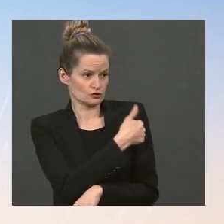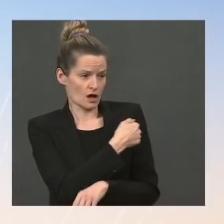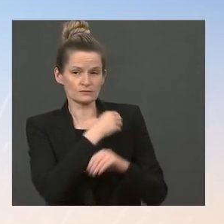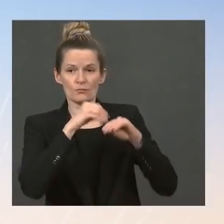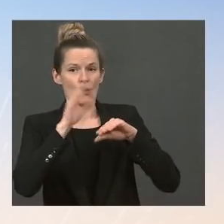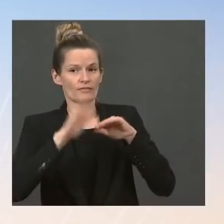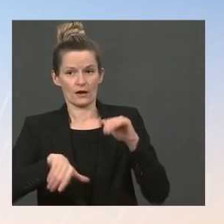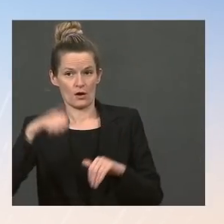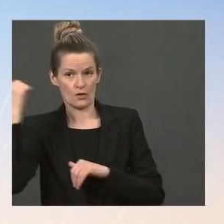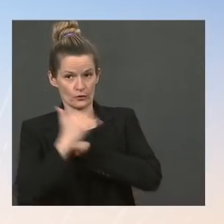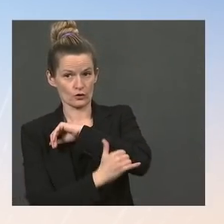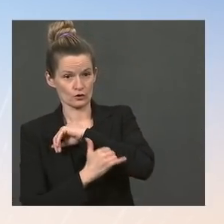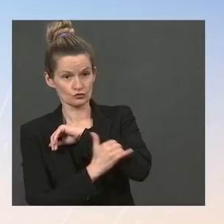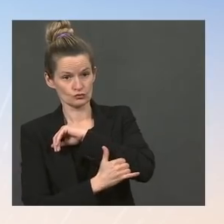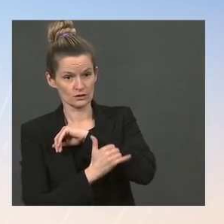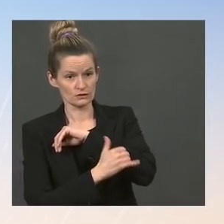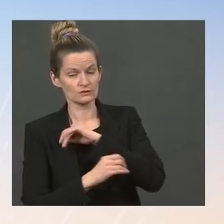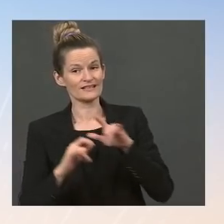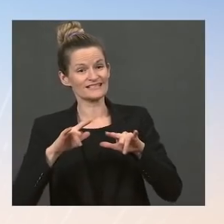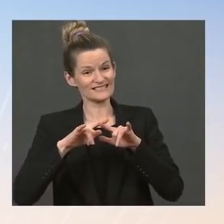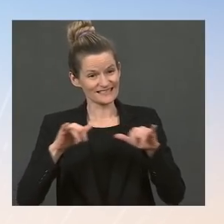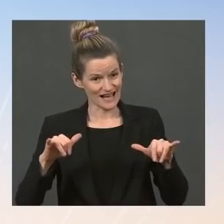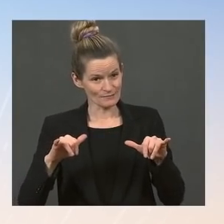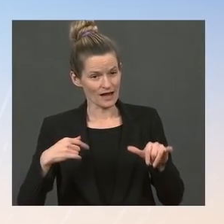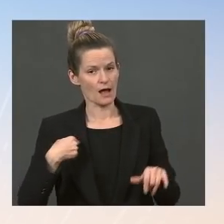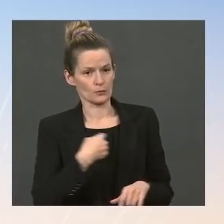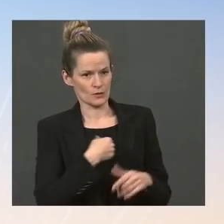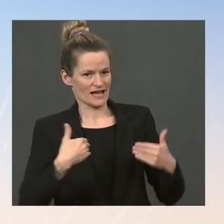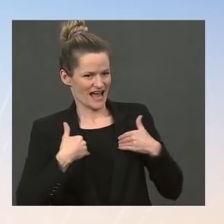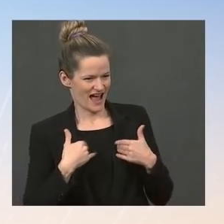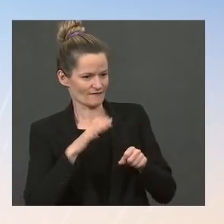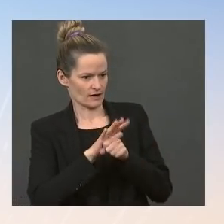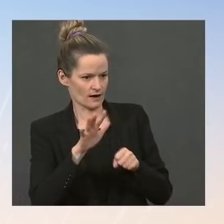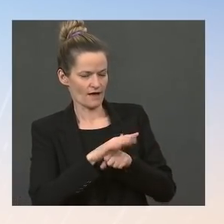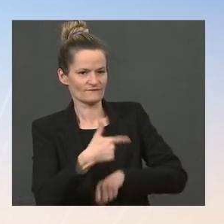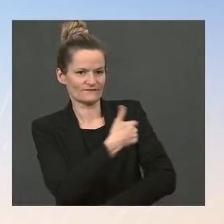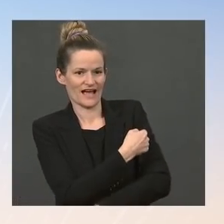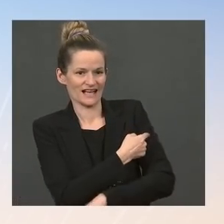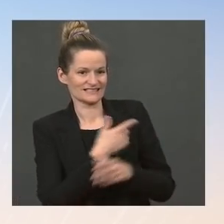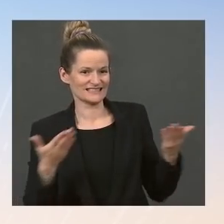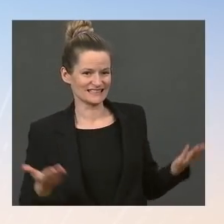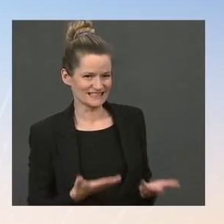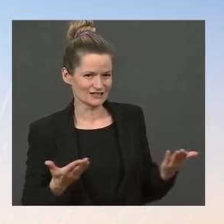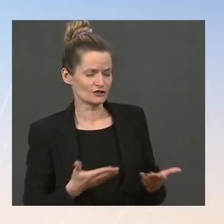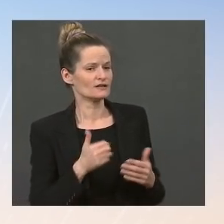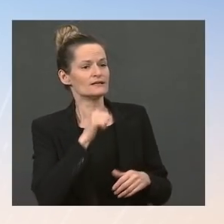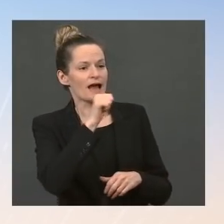and for people living here so that we can get -- give out the booster should that be -- go through the approval process. The Press: Thank you.